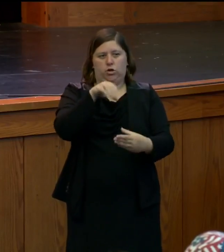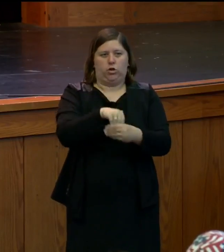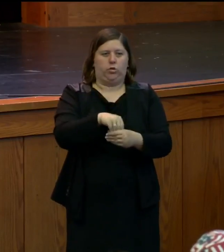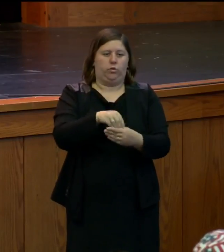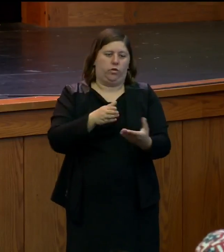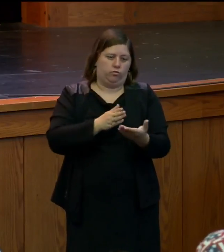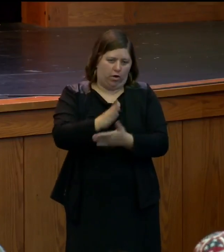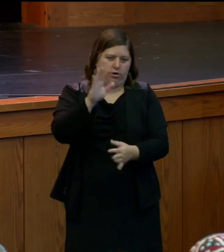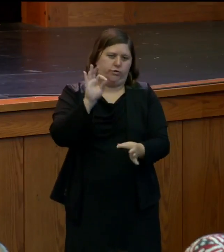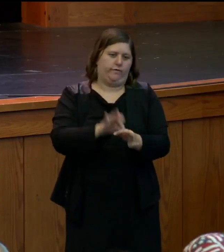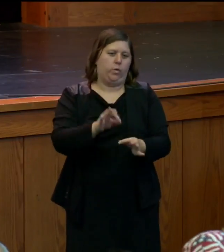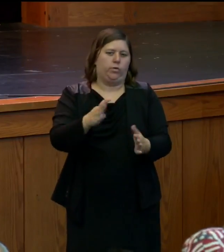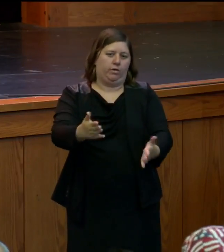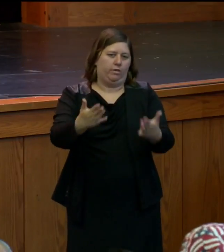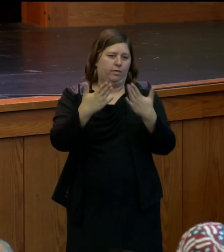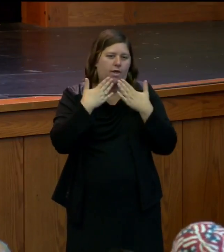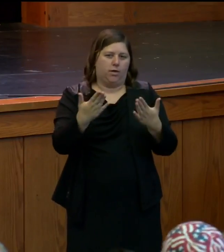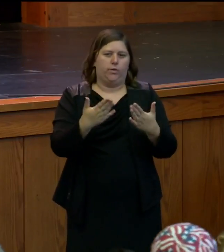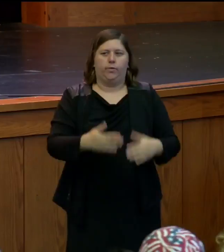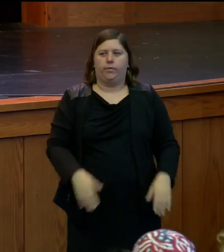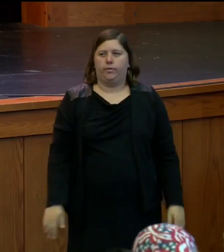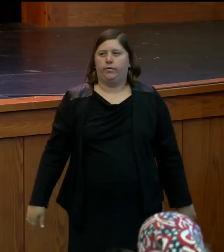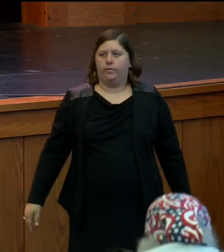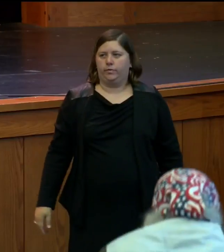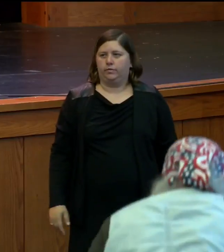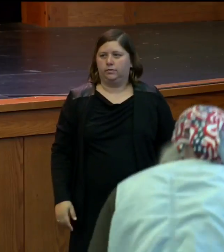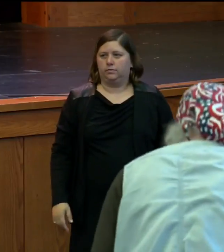THANK YOU.